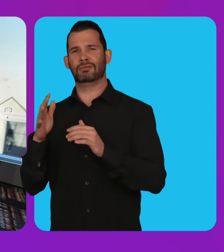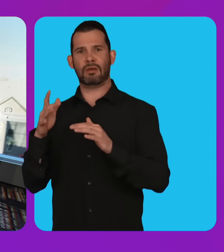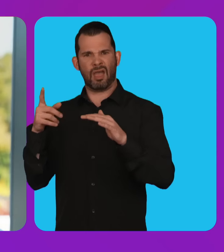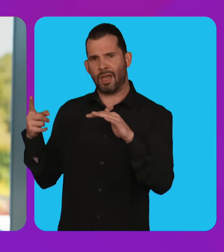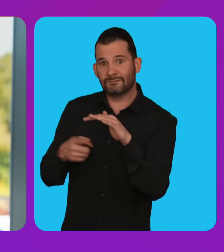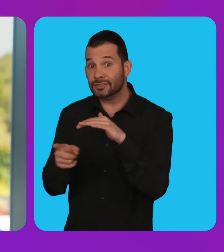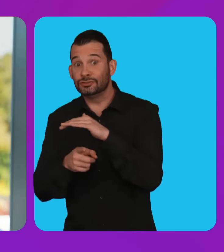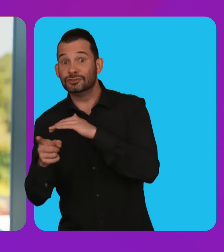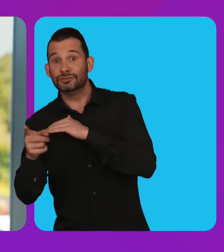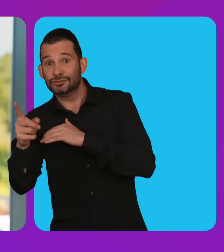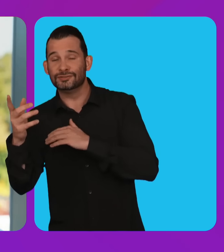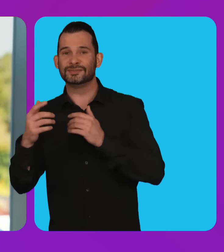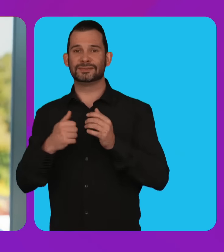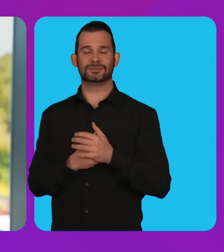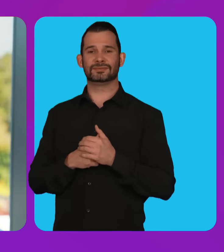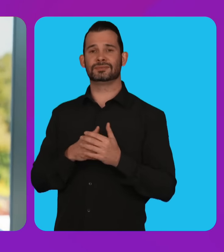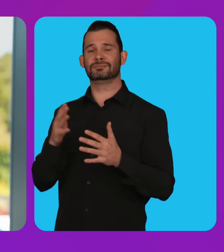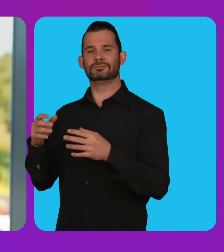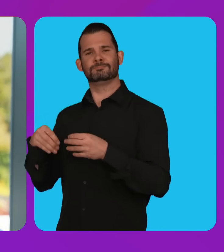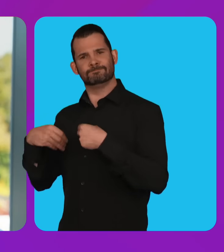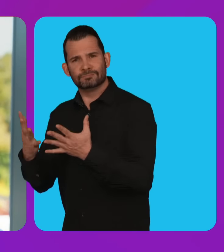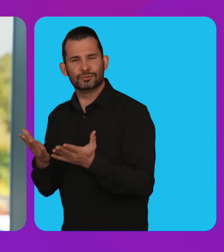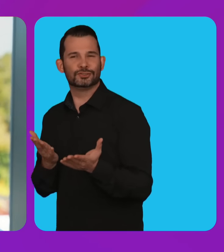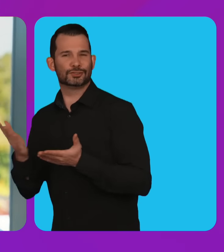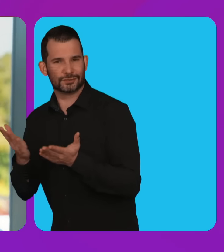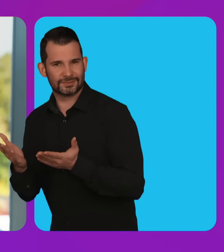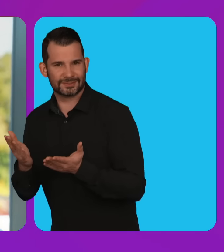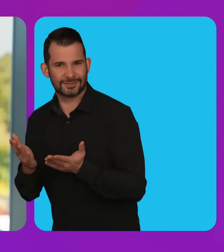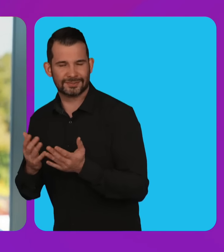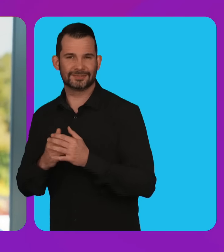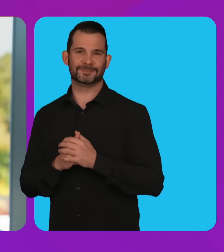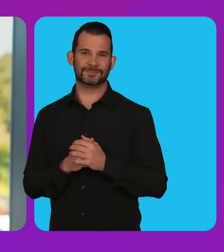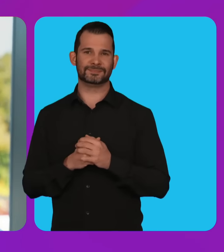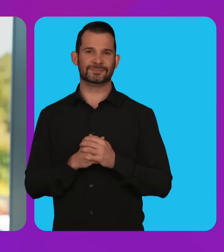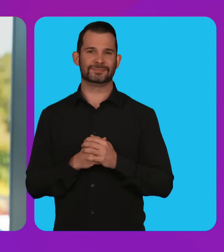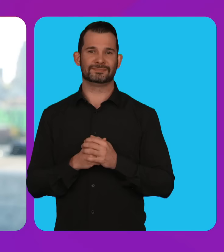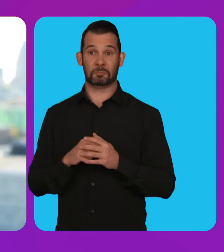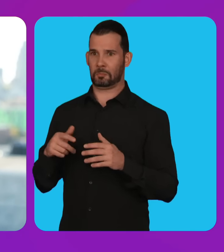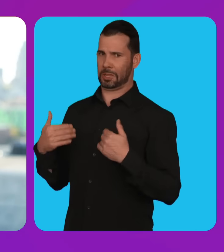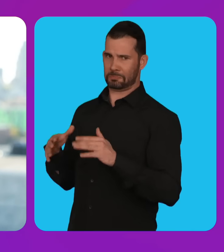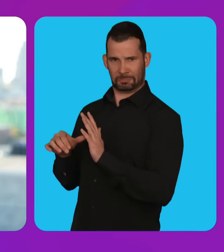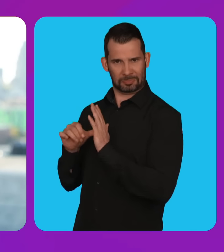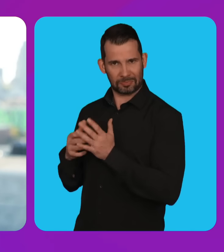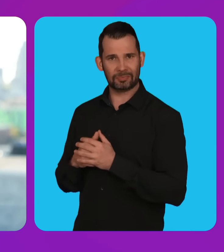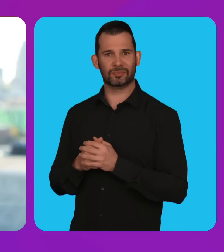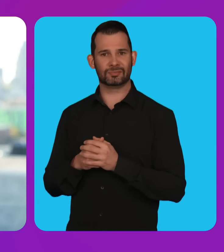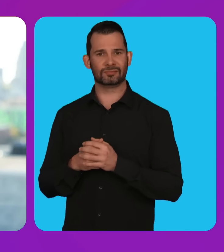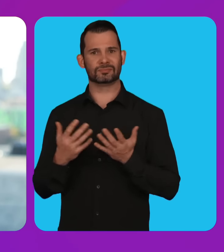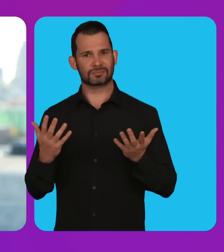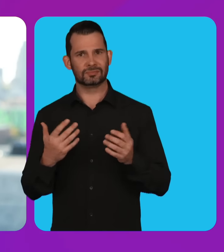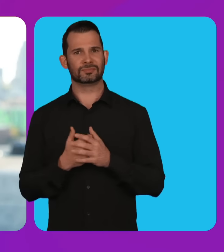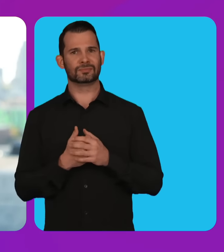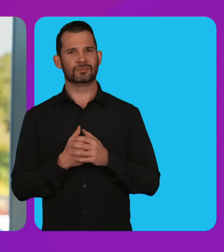and adventure, and service. Oh, wow. So for me, what am I doing?